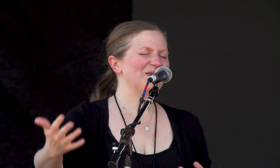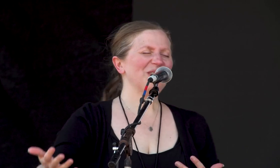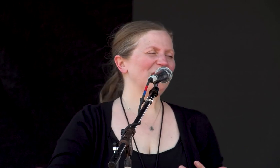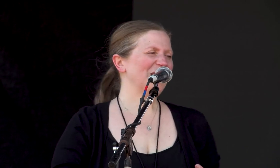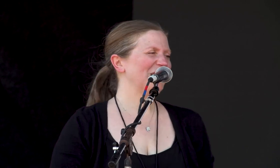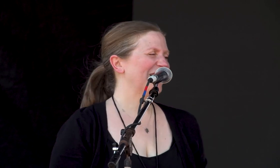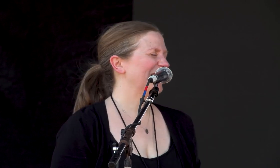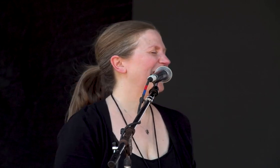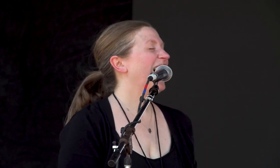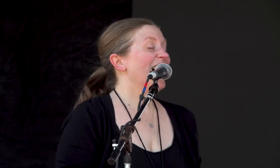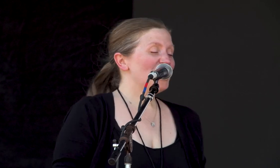Alright, beautiful. Here we go.